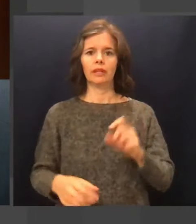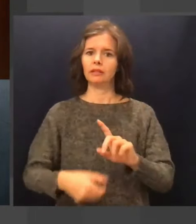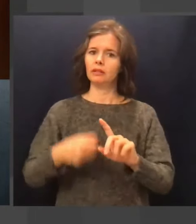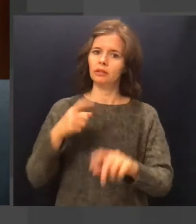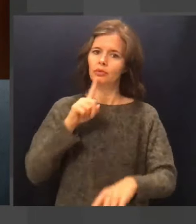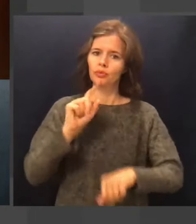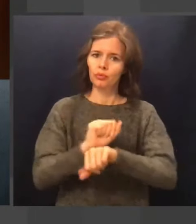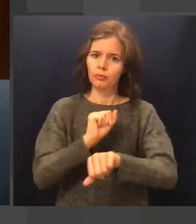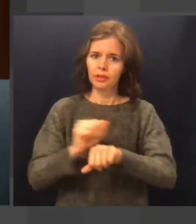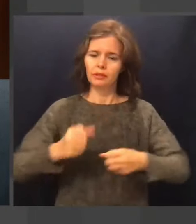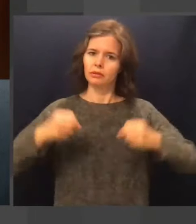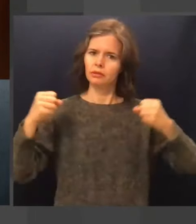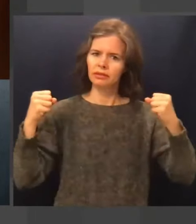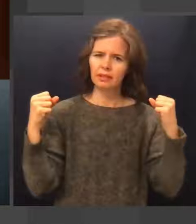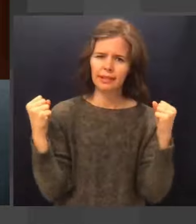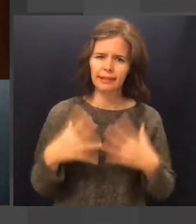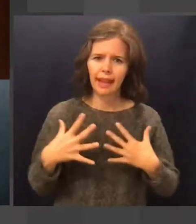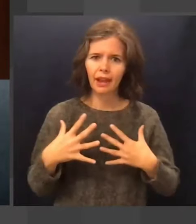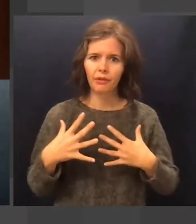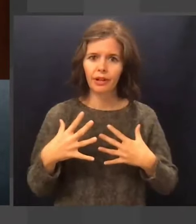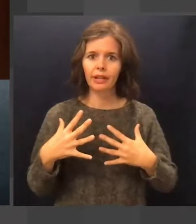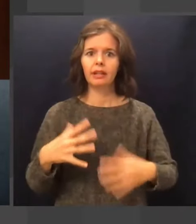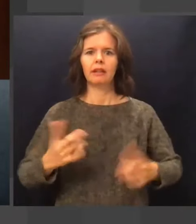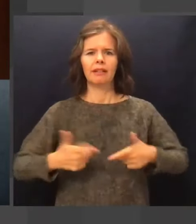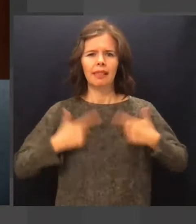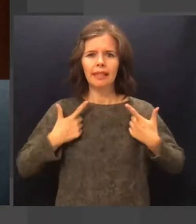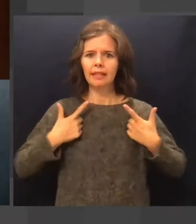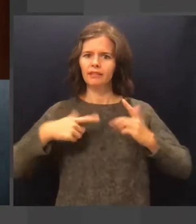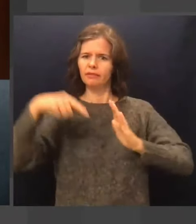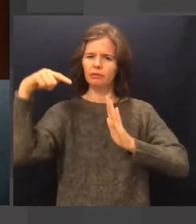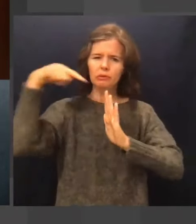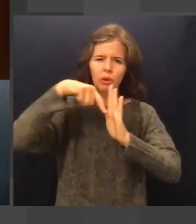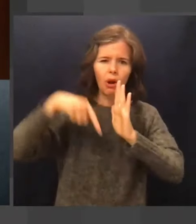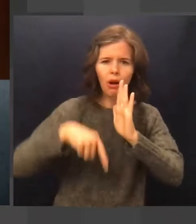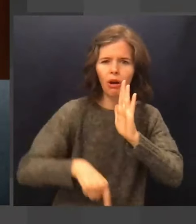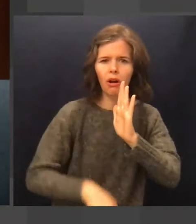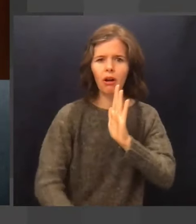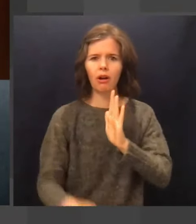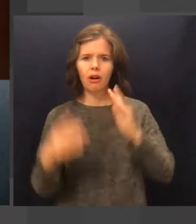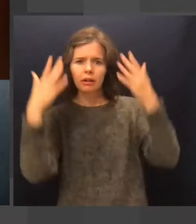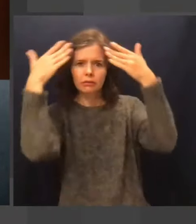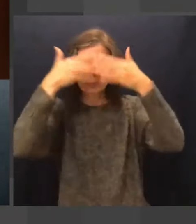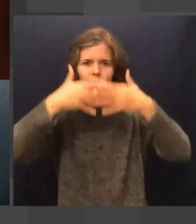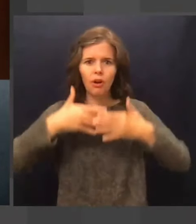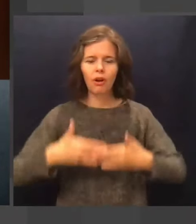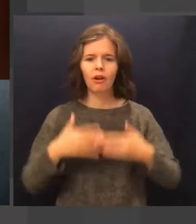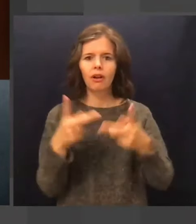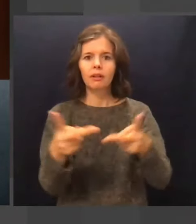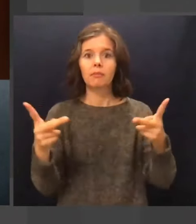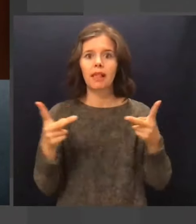AND IT LIVES IN THE DEEPEST OF